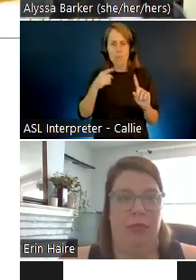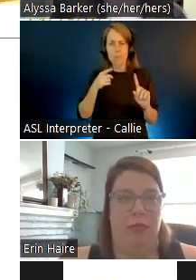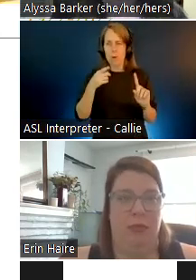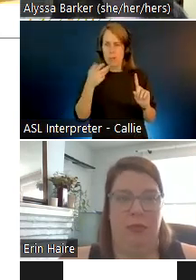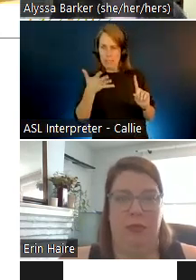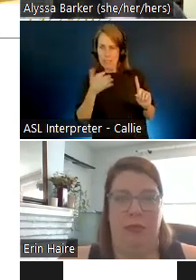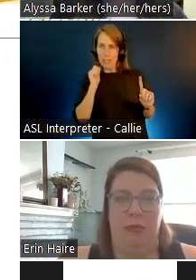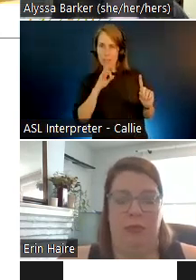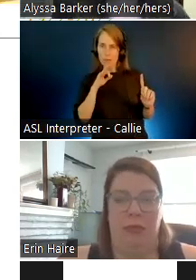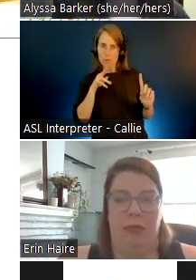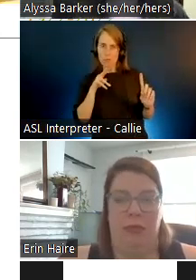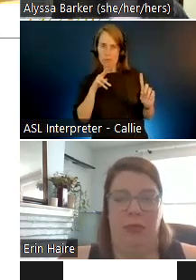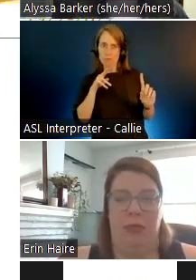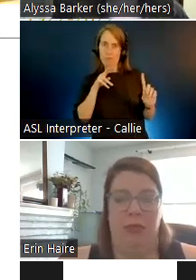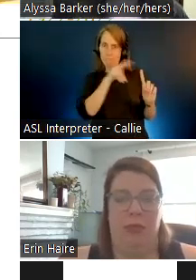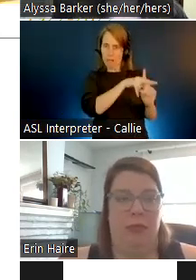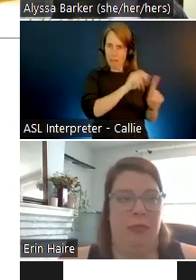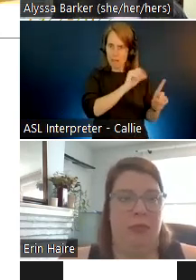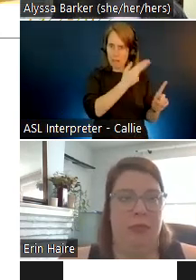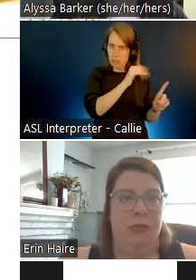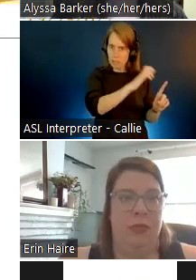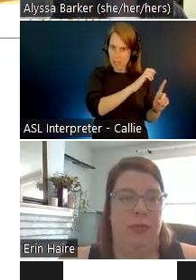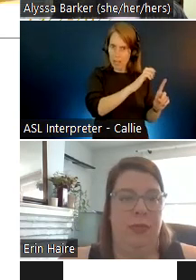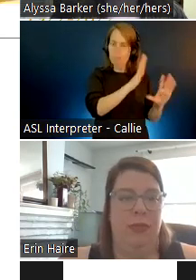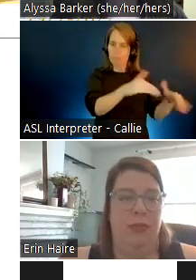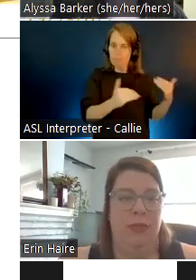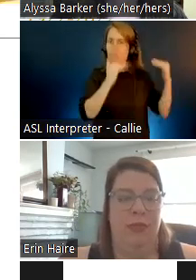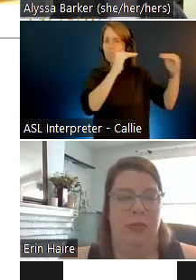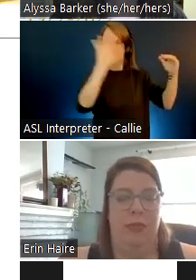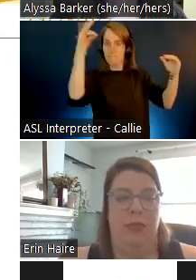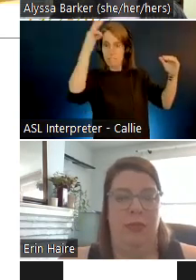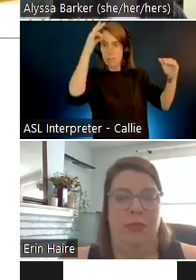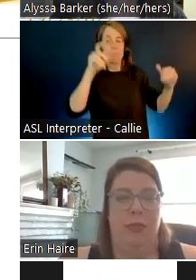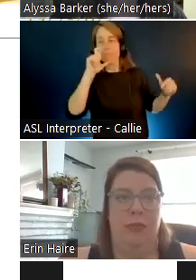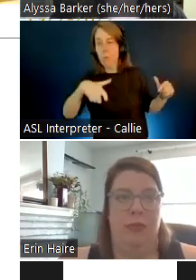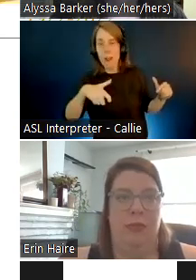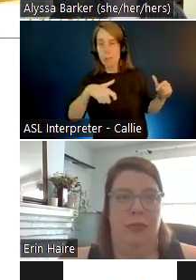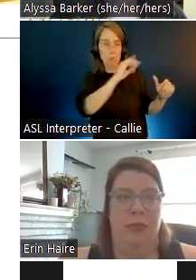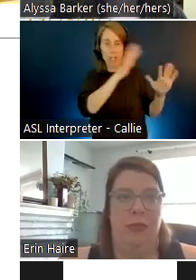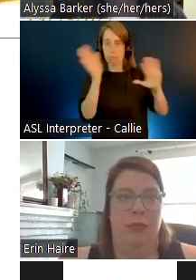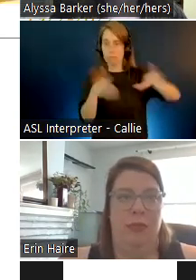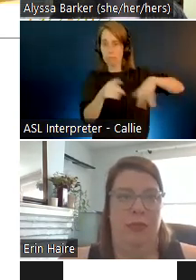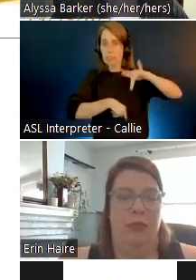remedies but the question is doesn't HUD sometimes you know if you file a complaint with HUD don't